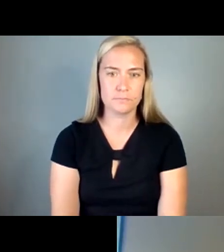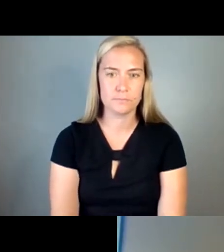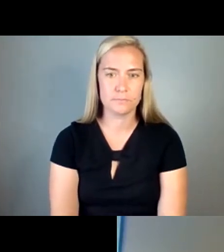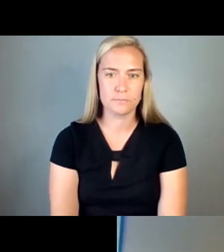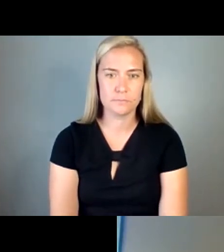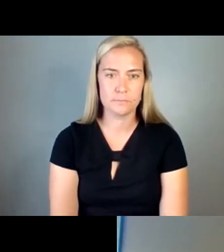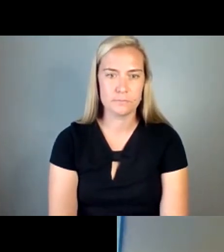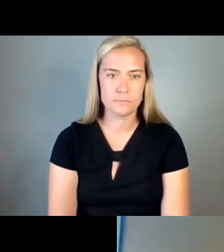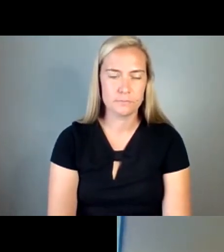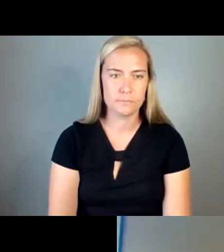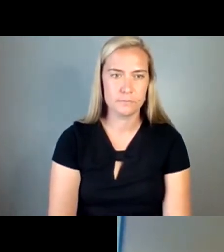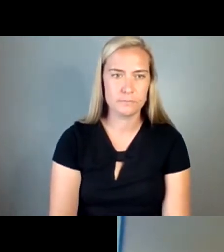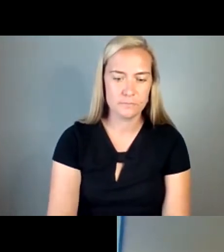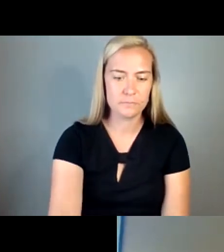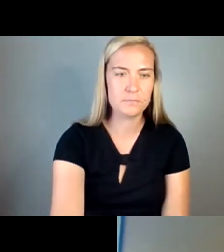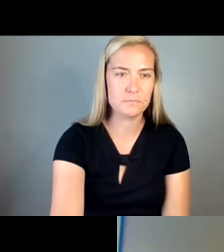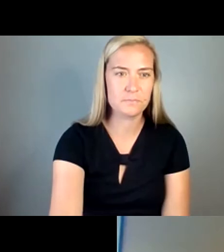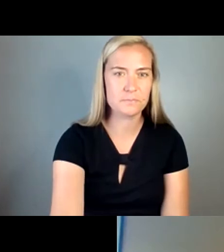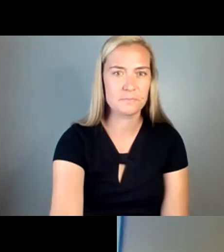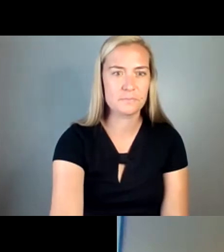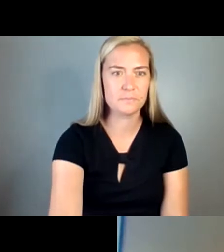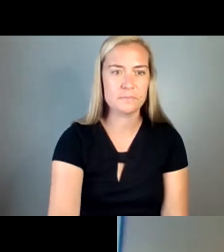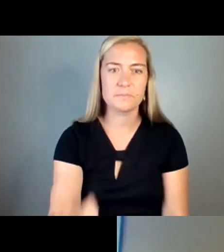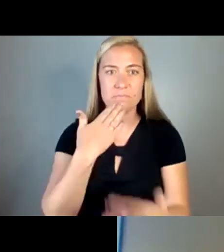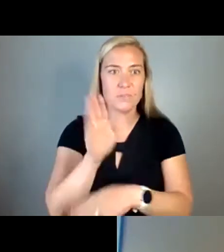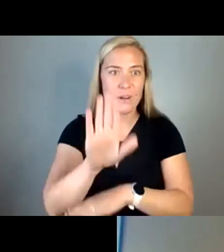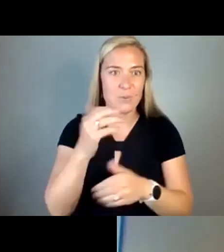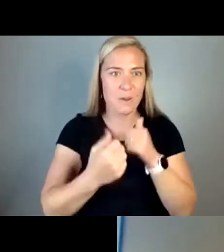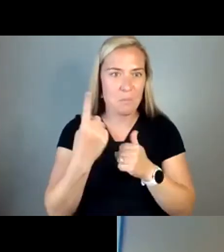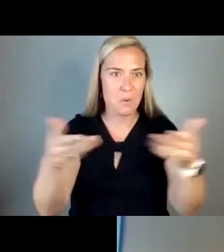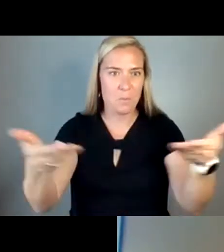Good afternoon everyone and welcome to the University of Rochester's COVID-19 vaccine